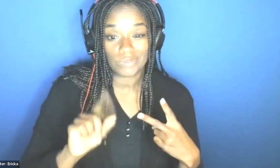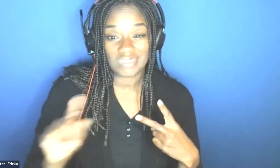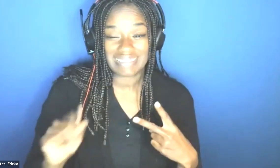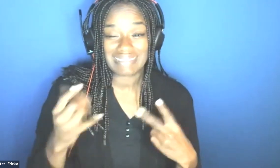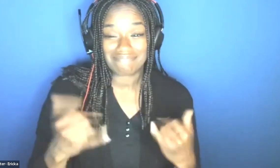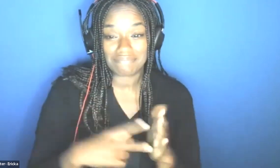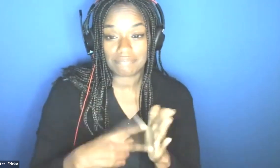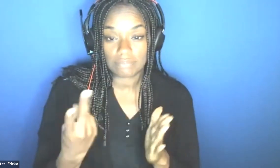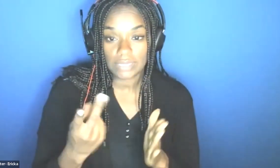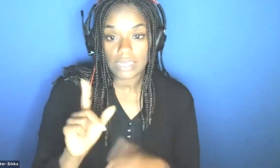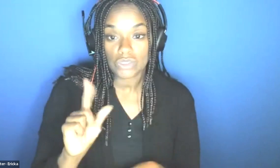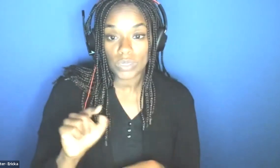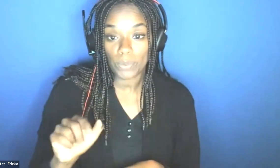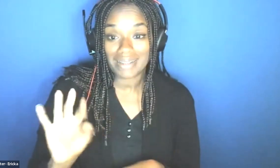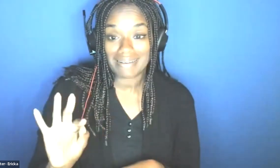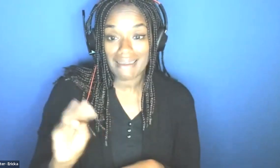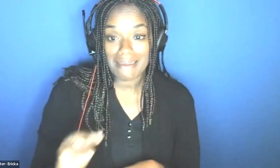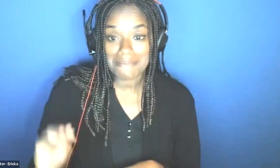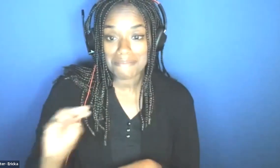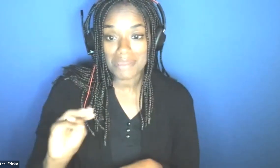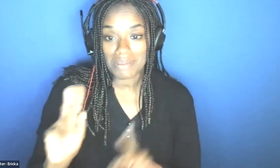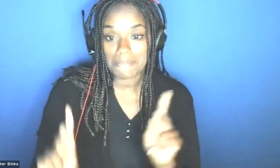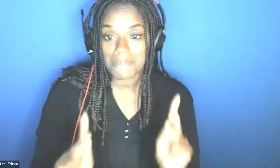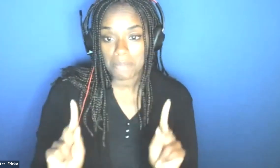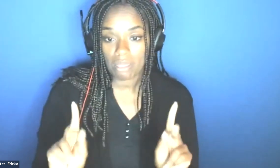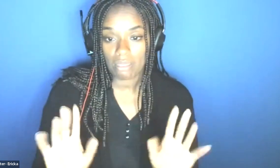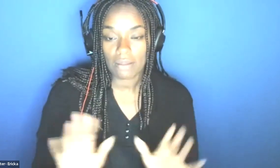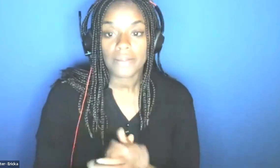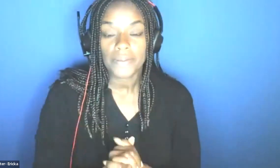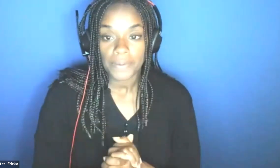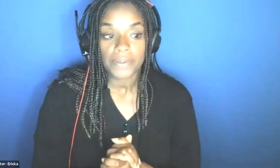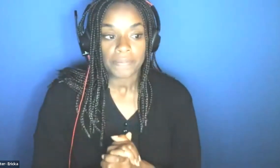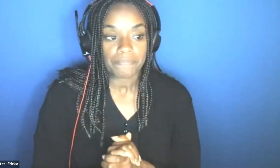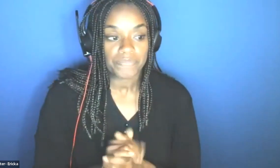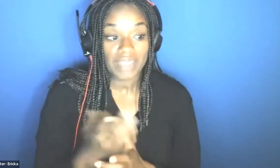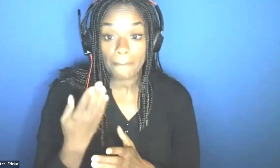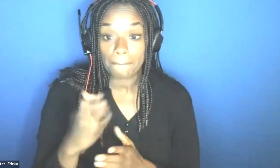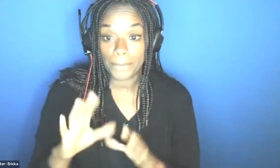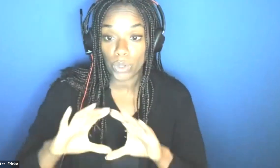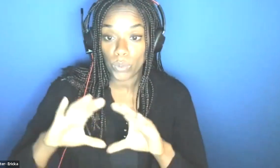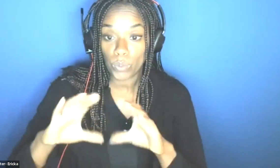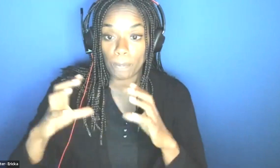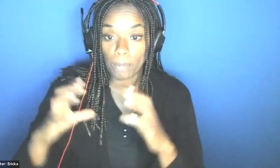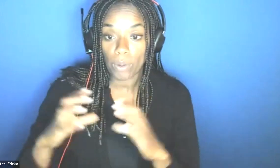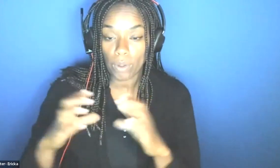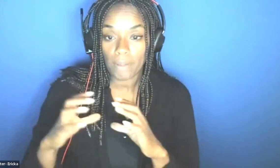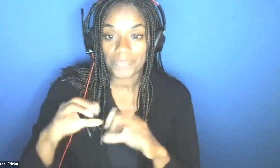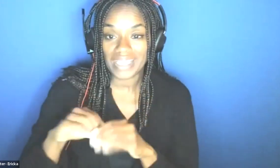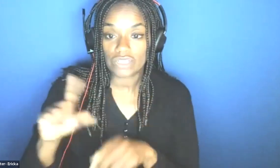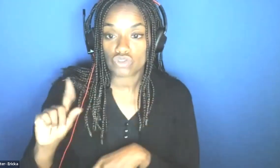And in 2020, so 10.2 in 2018 --